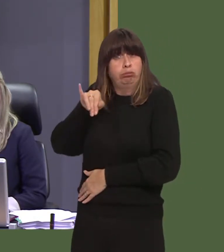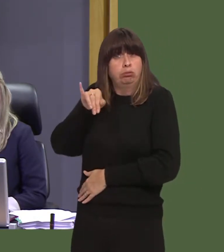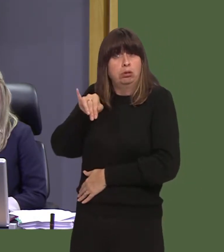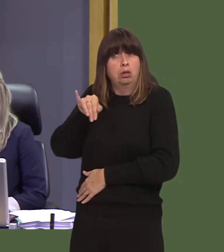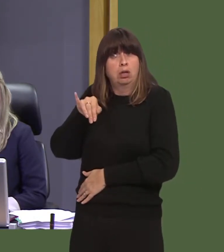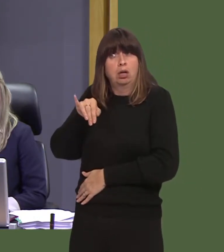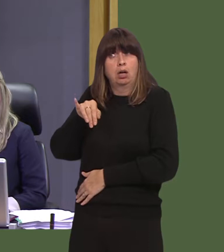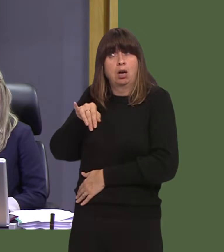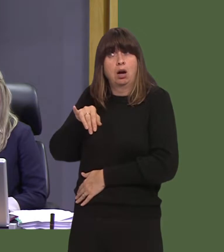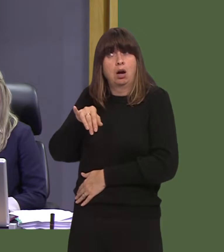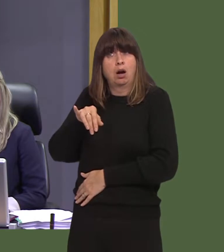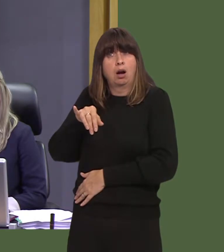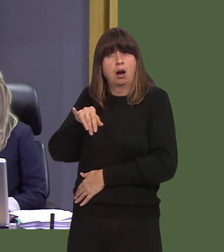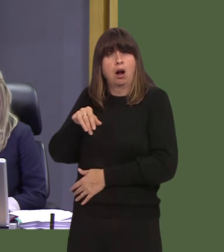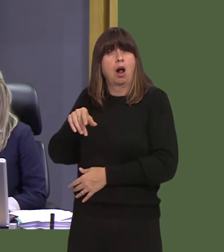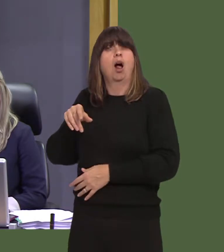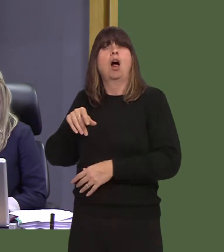be explained away by incompetence.'